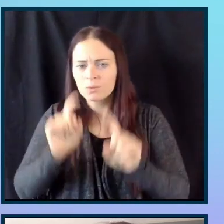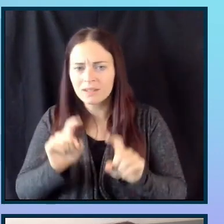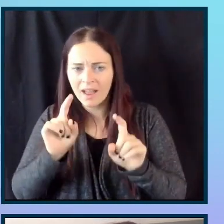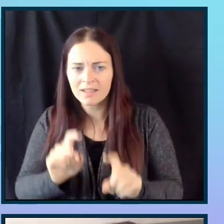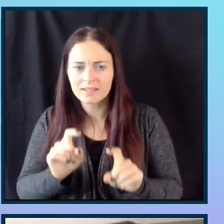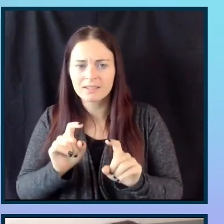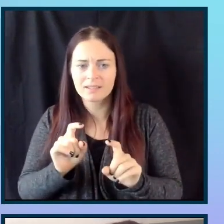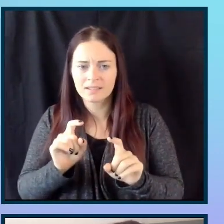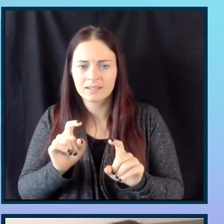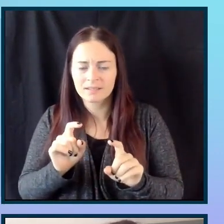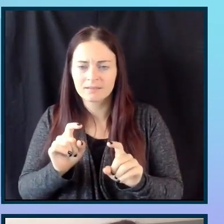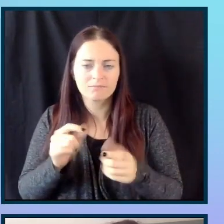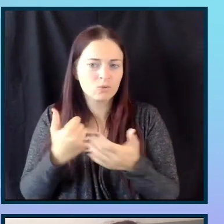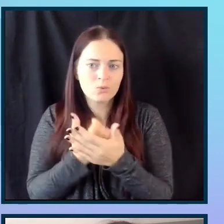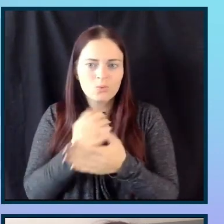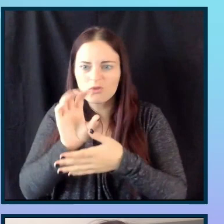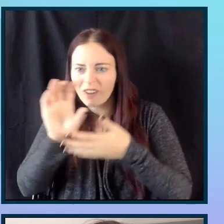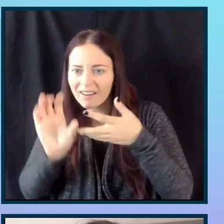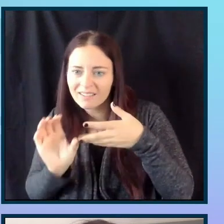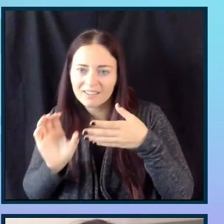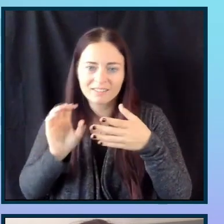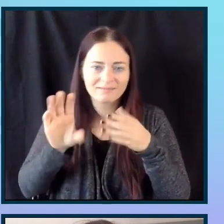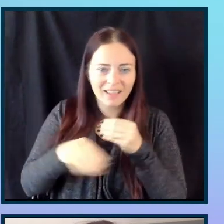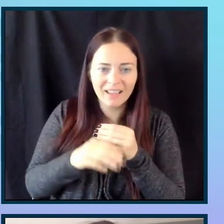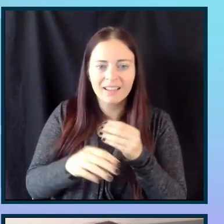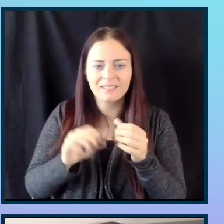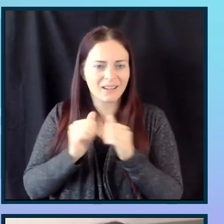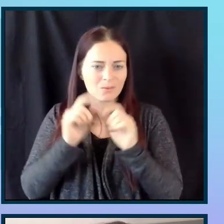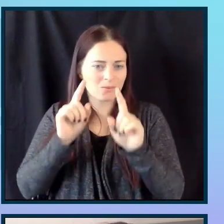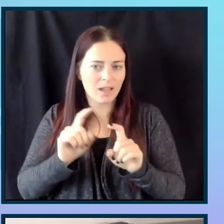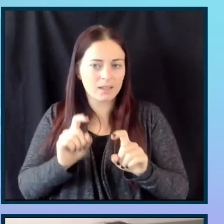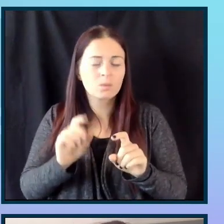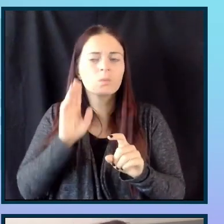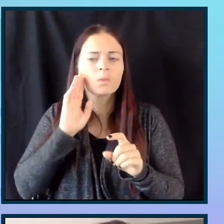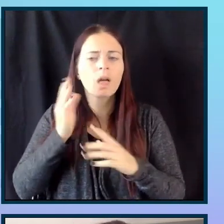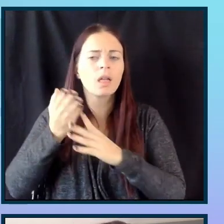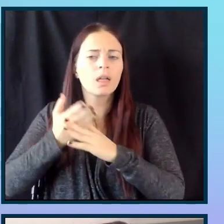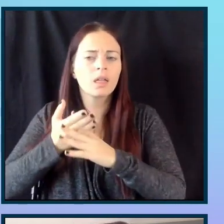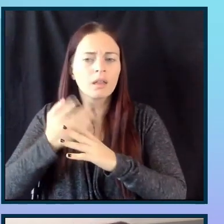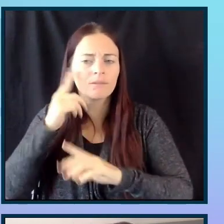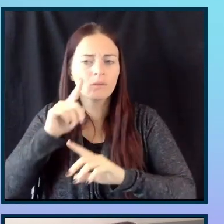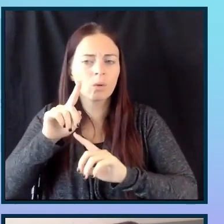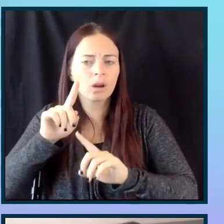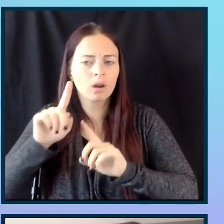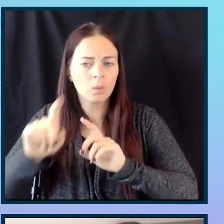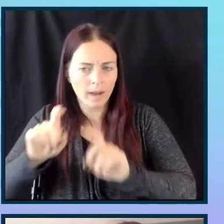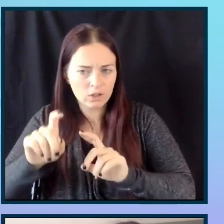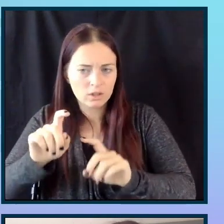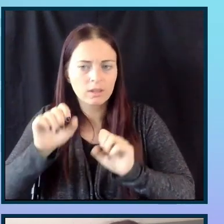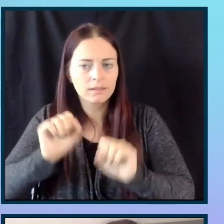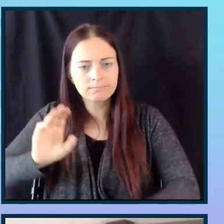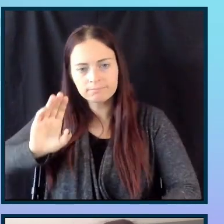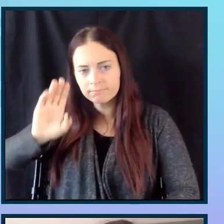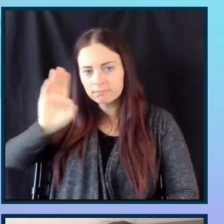And there'll be a little bit question times in the middle of the session. So if you have any questions related to WCAG 2.2 ask them right away,